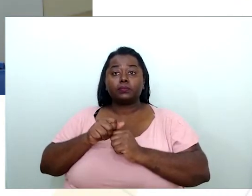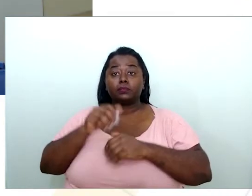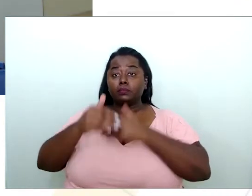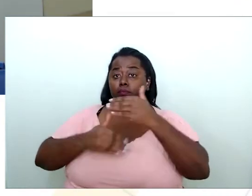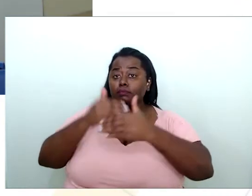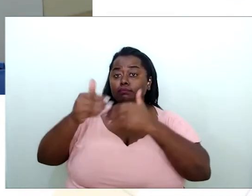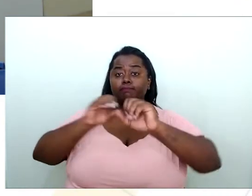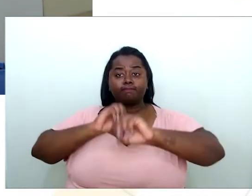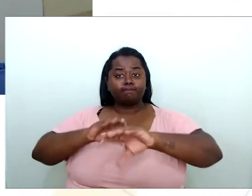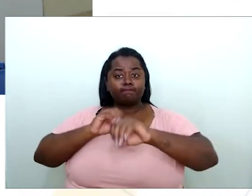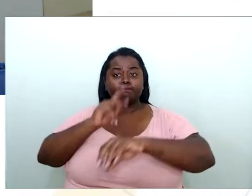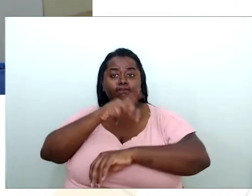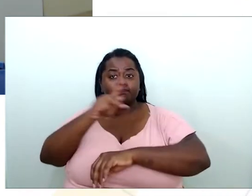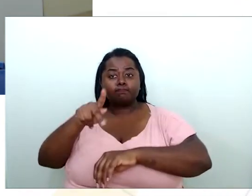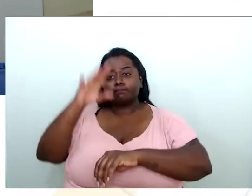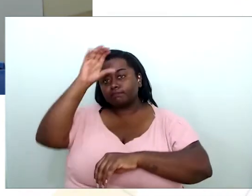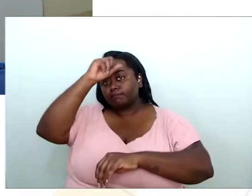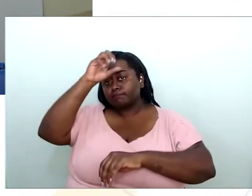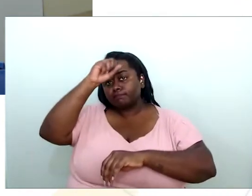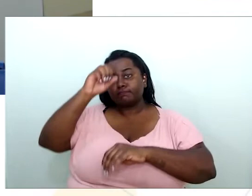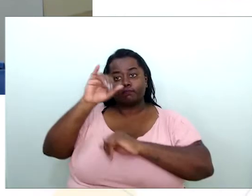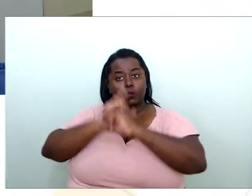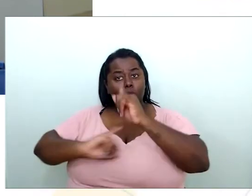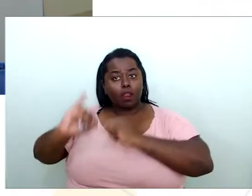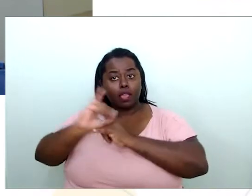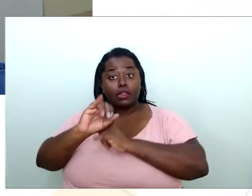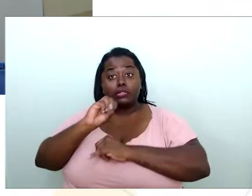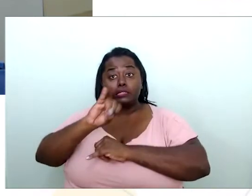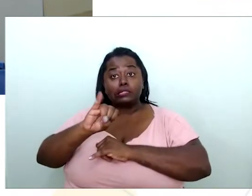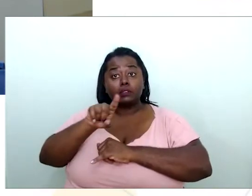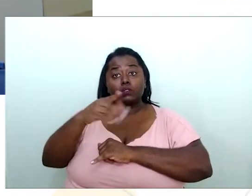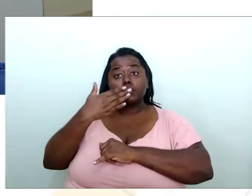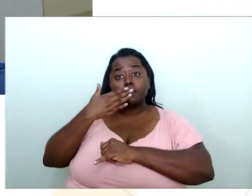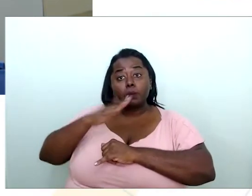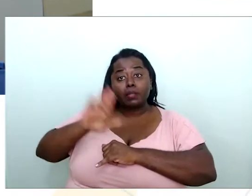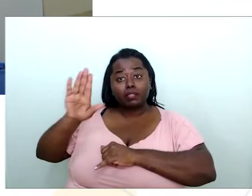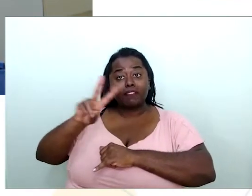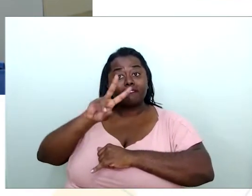online learning, if we promise that we are offering online learning technology